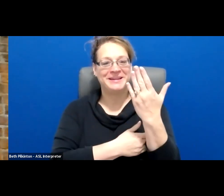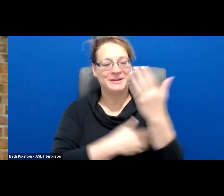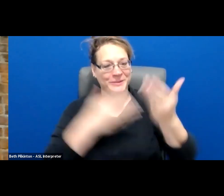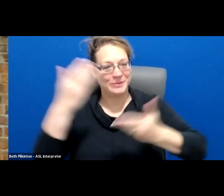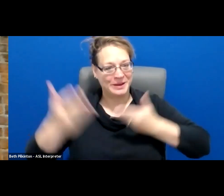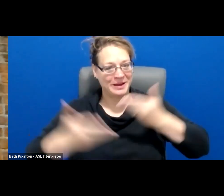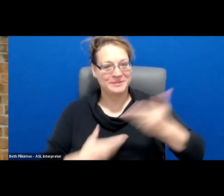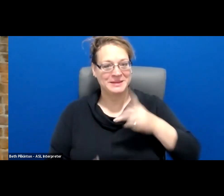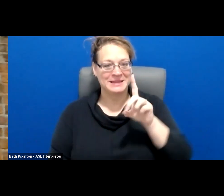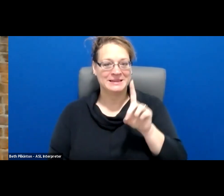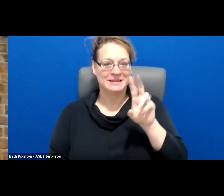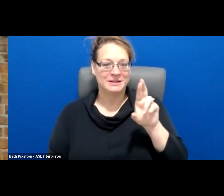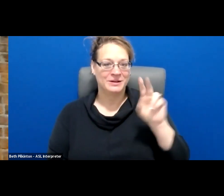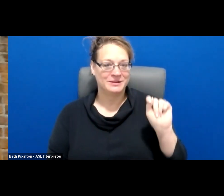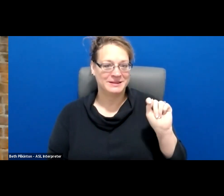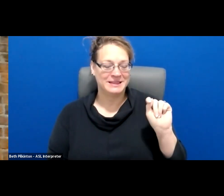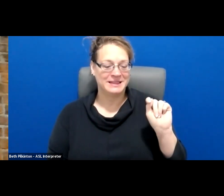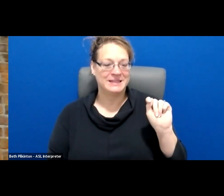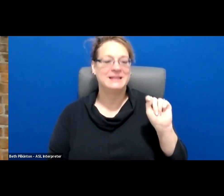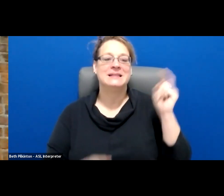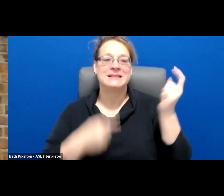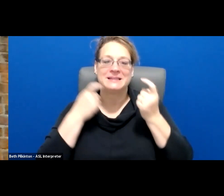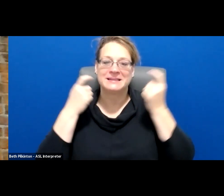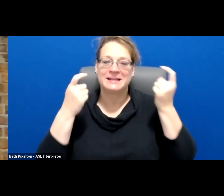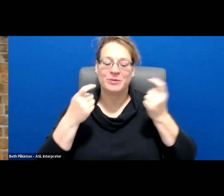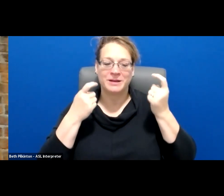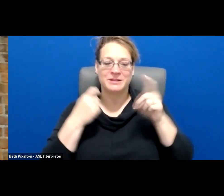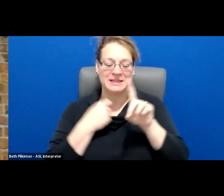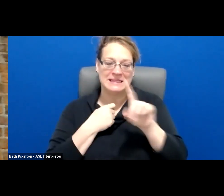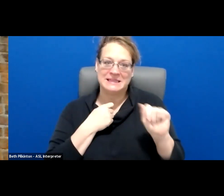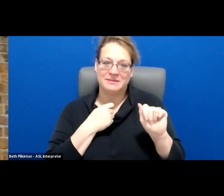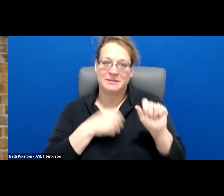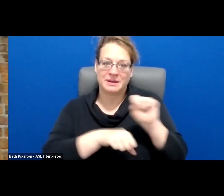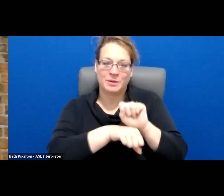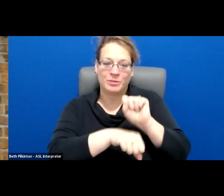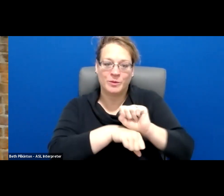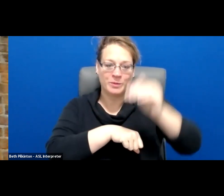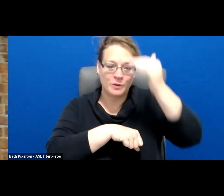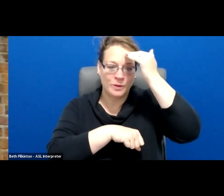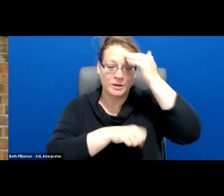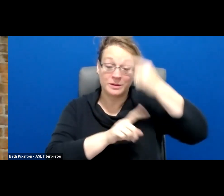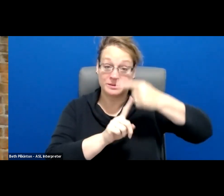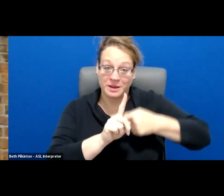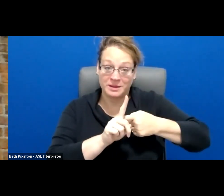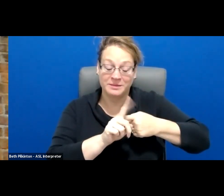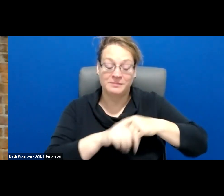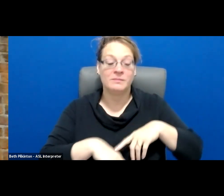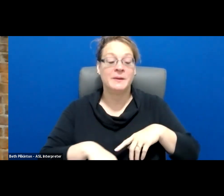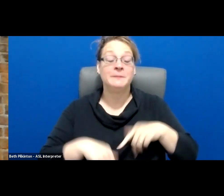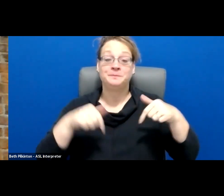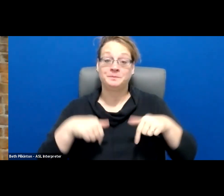Lisa Primm: Okay. Good morning!